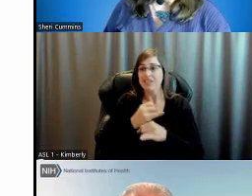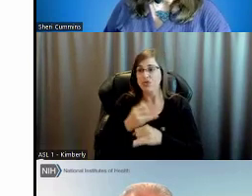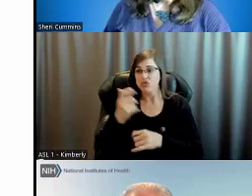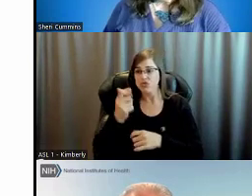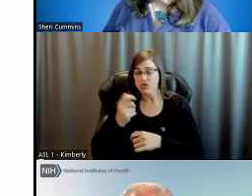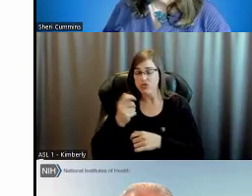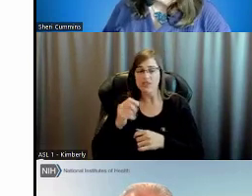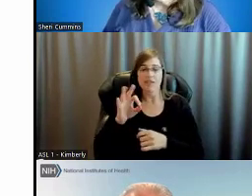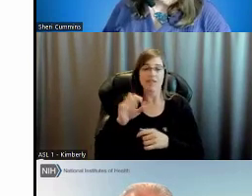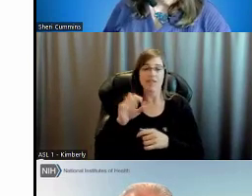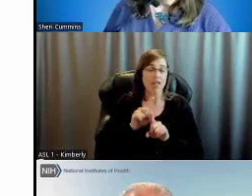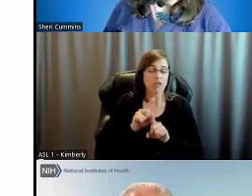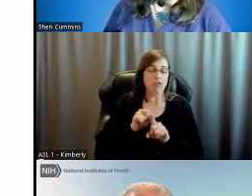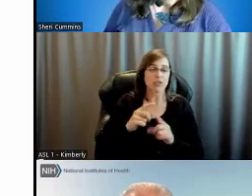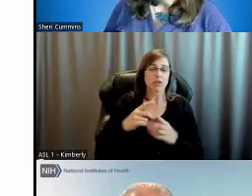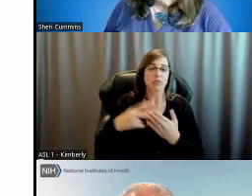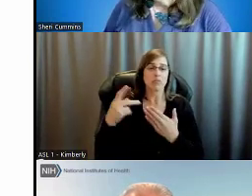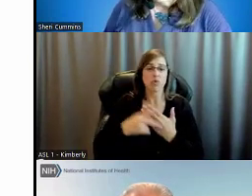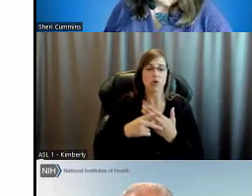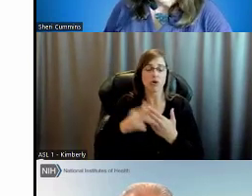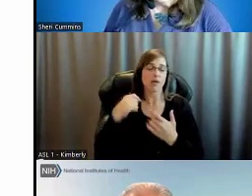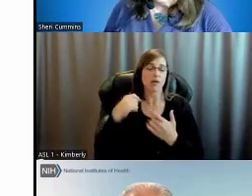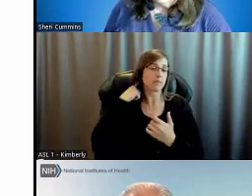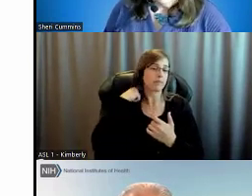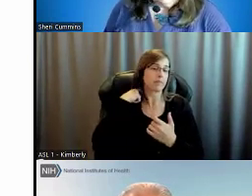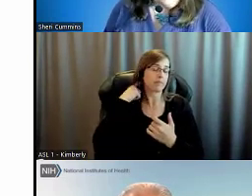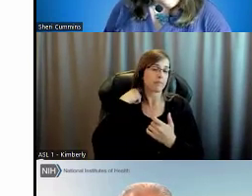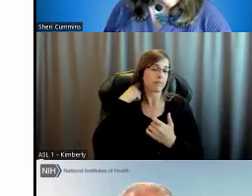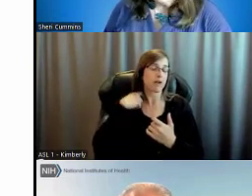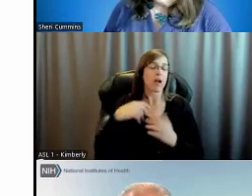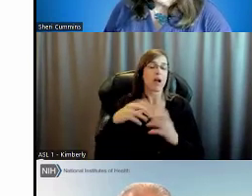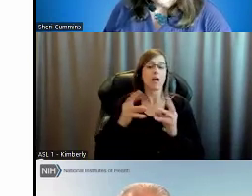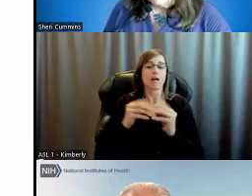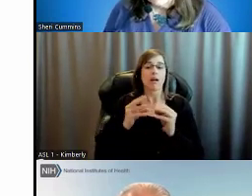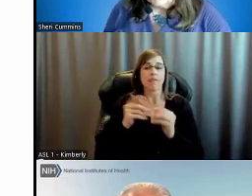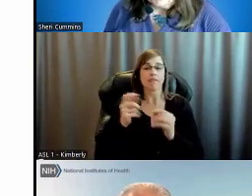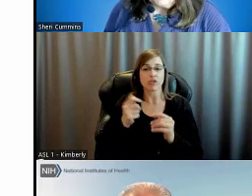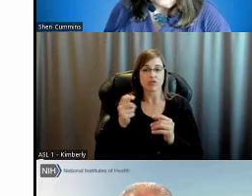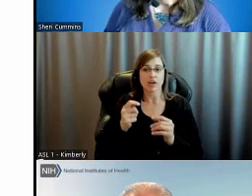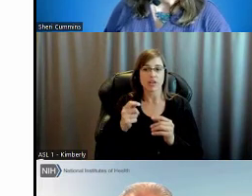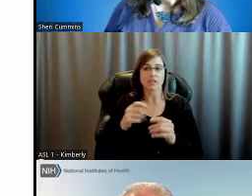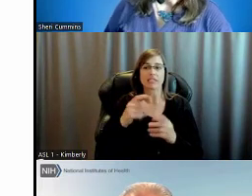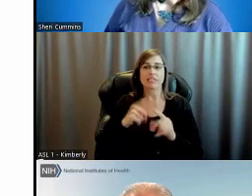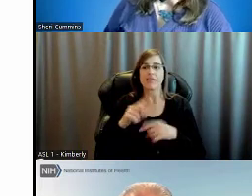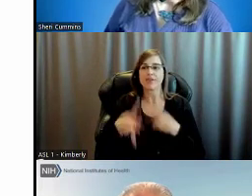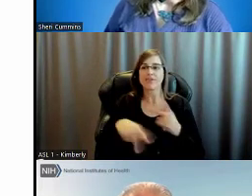program project grants, conference grants, resource grants, all sorts of different types of programs.